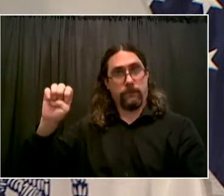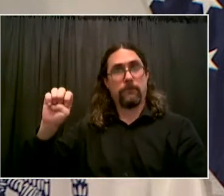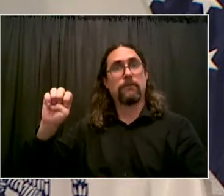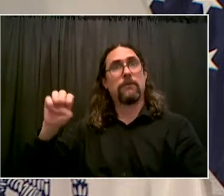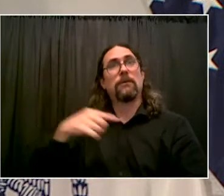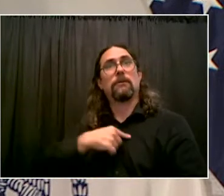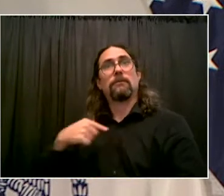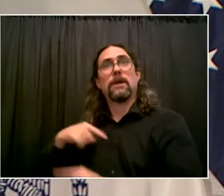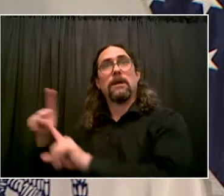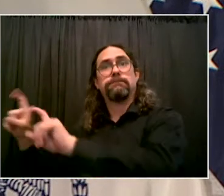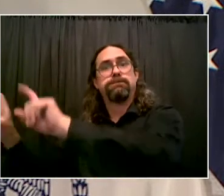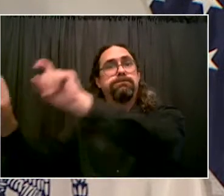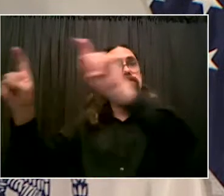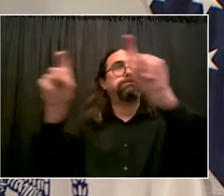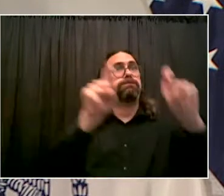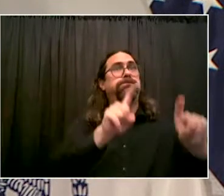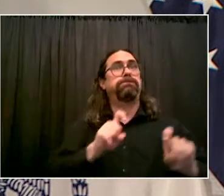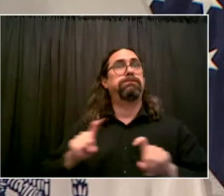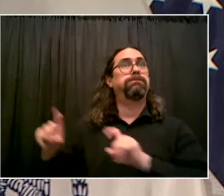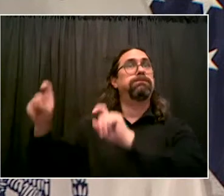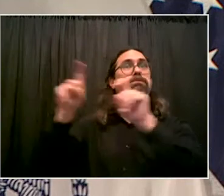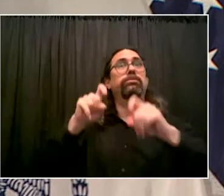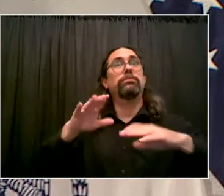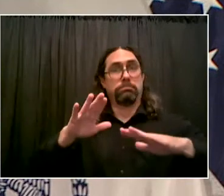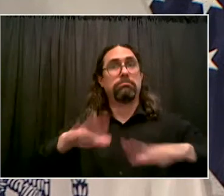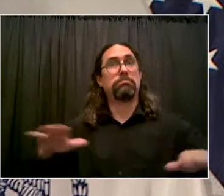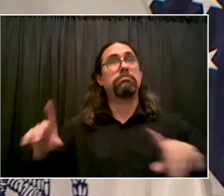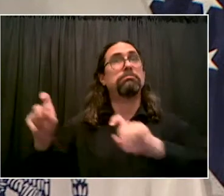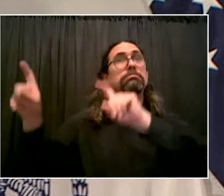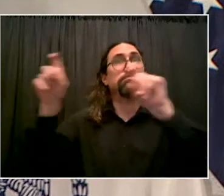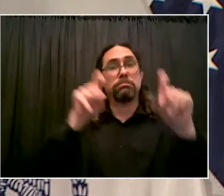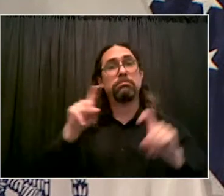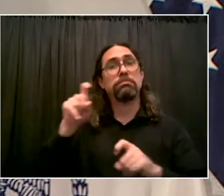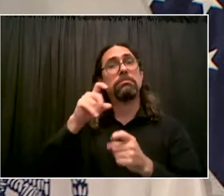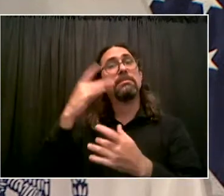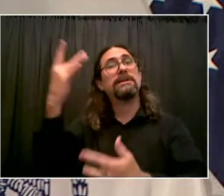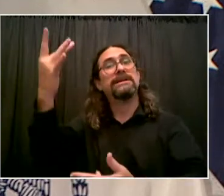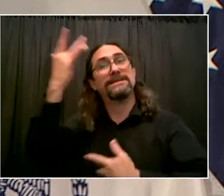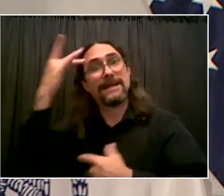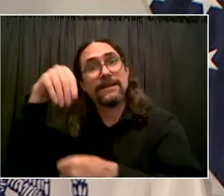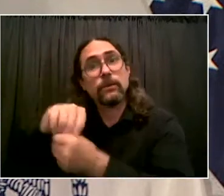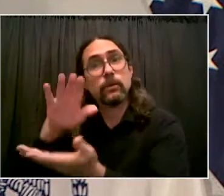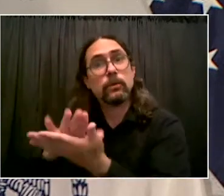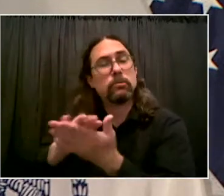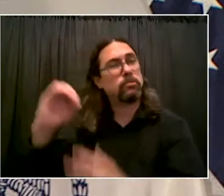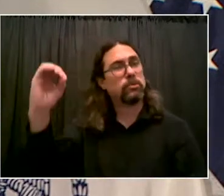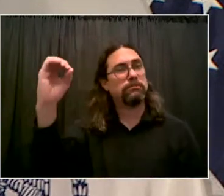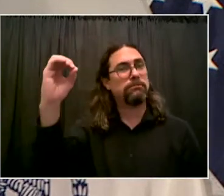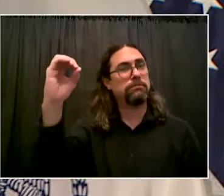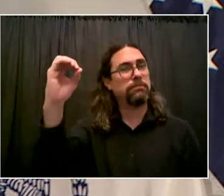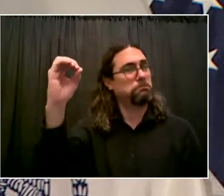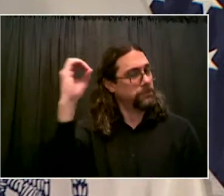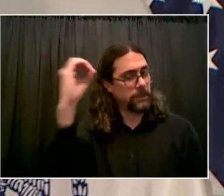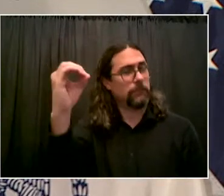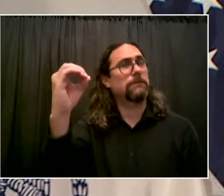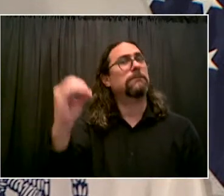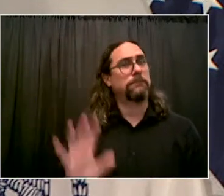TESTING APPROACH WE ARE TAKING WAS YIELDING ALMOST NO COVID- 19 CASES IN THE SCHOOLS. WE HAVE ANNOUNCED A DIFFERENT